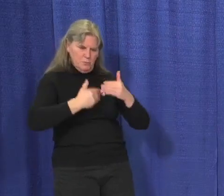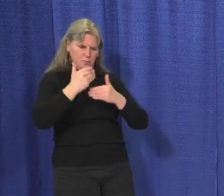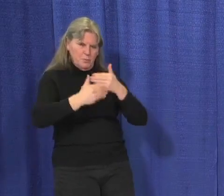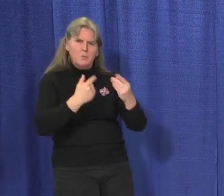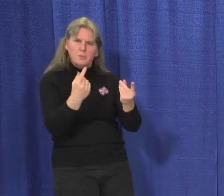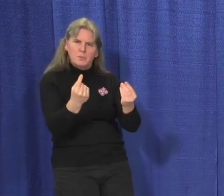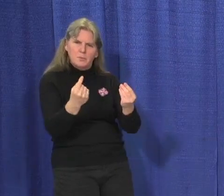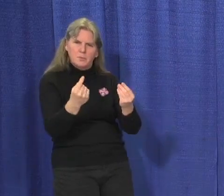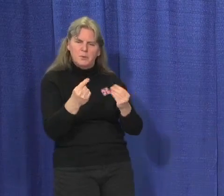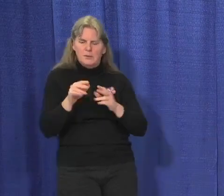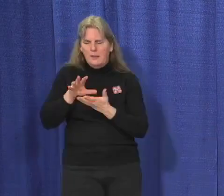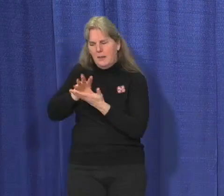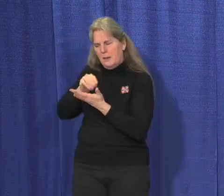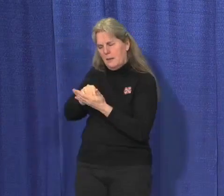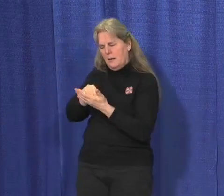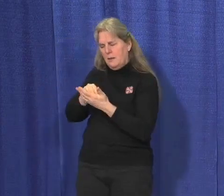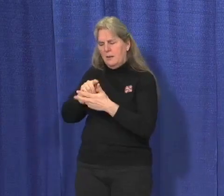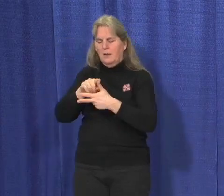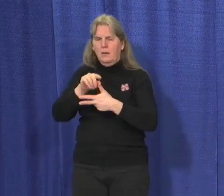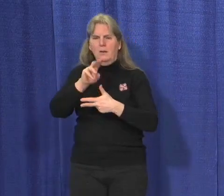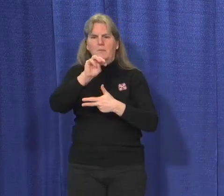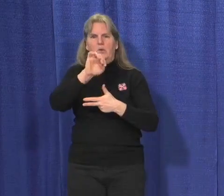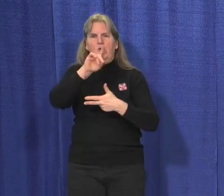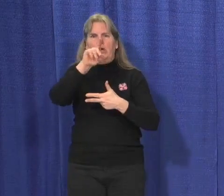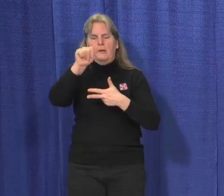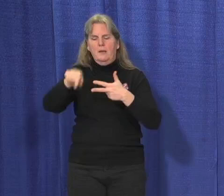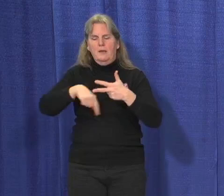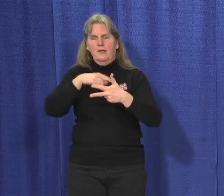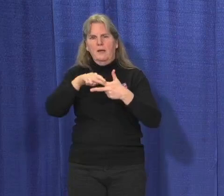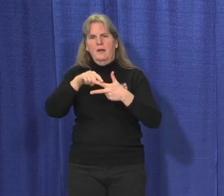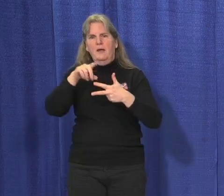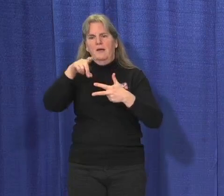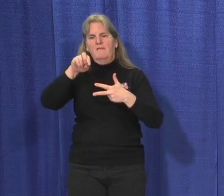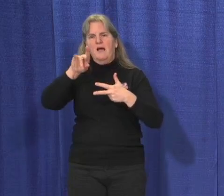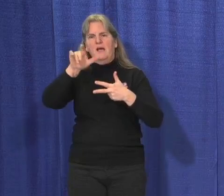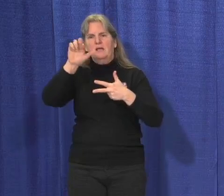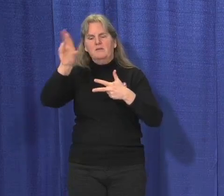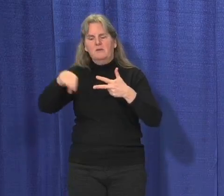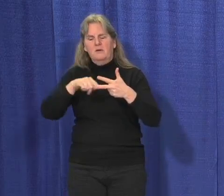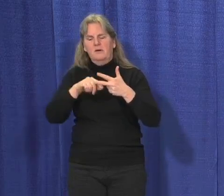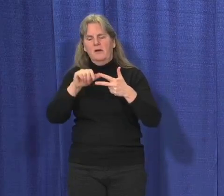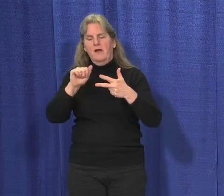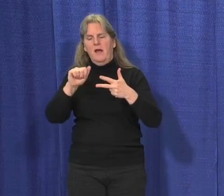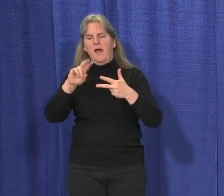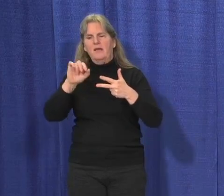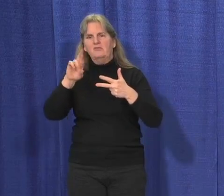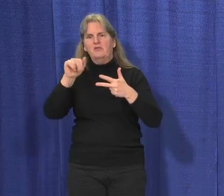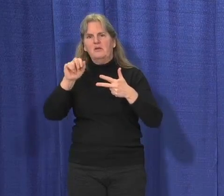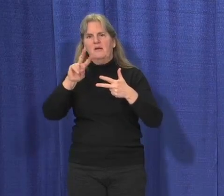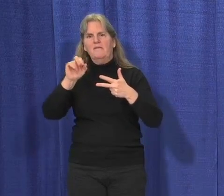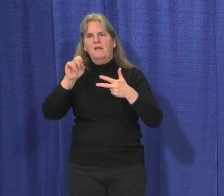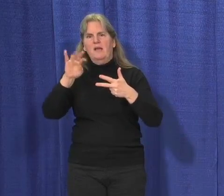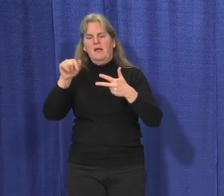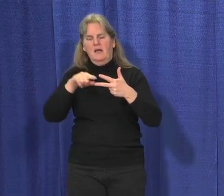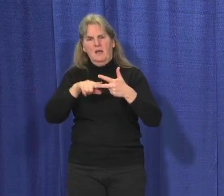measures to combat the virus. Moderna and Pfizer and AstraZeneca have been shown to